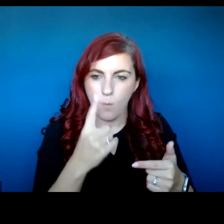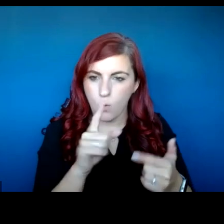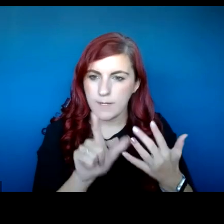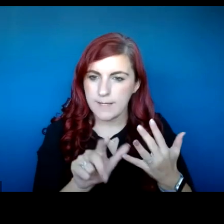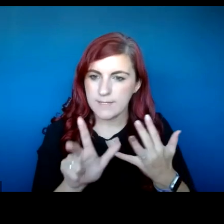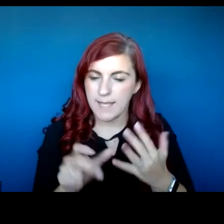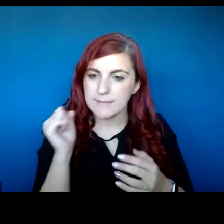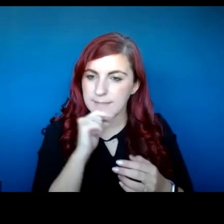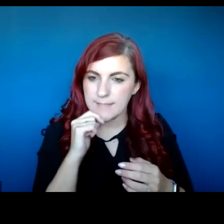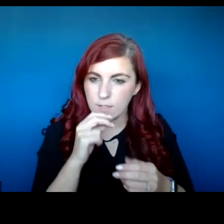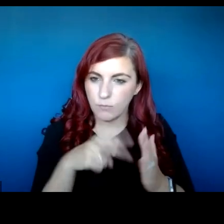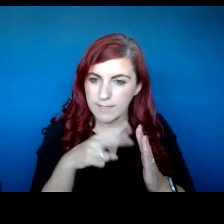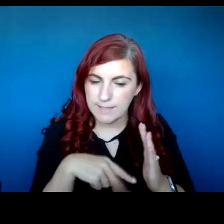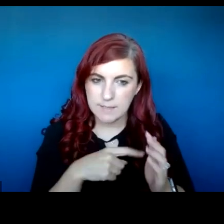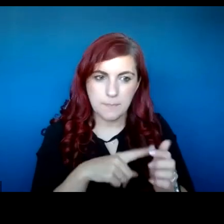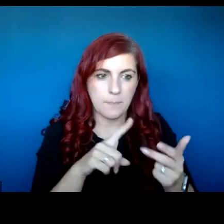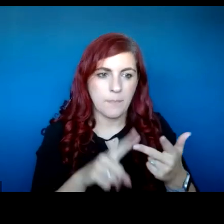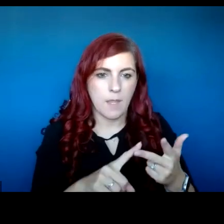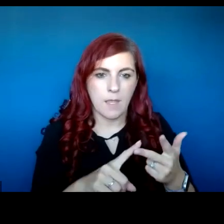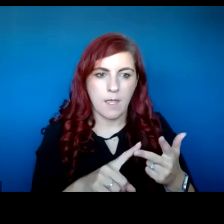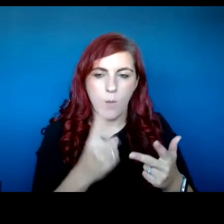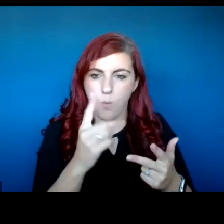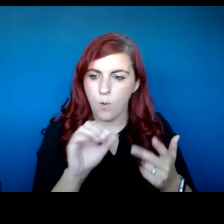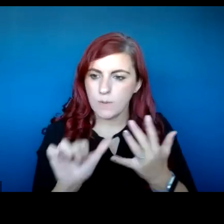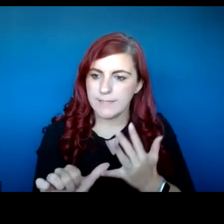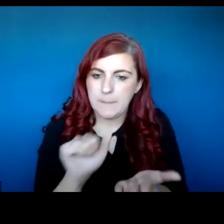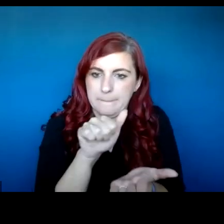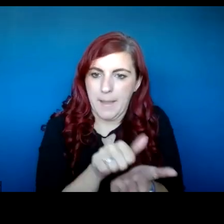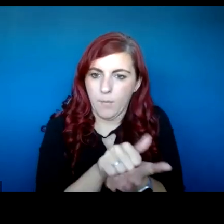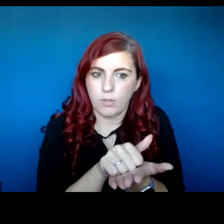easy-to-read respondents and just 106 paper versions.